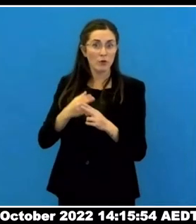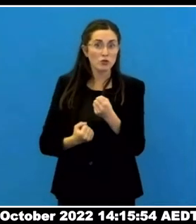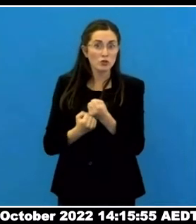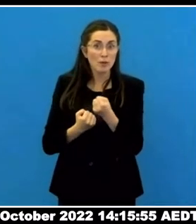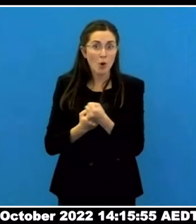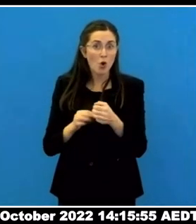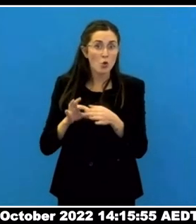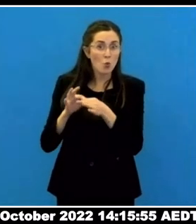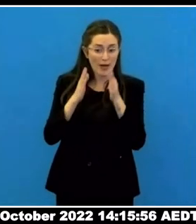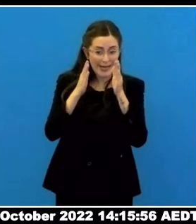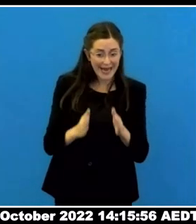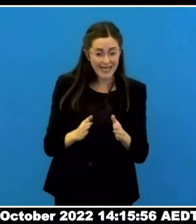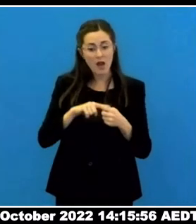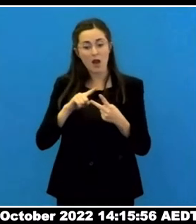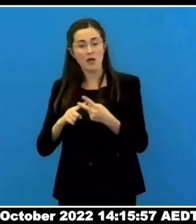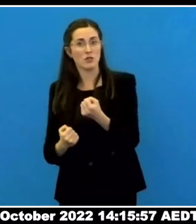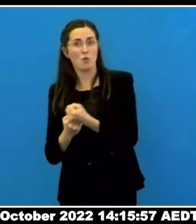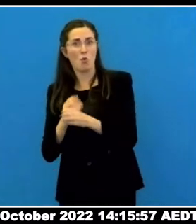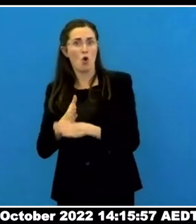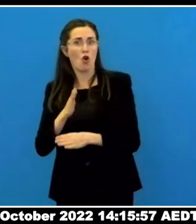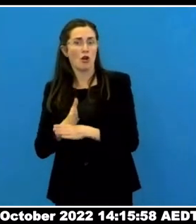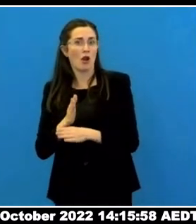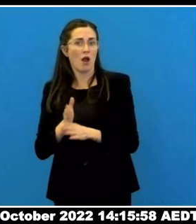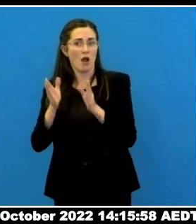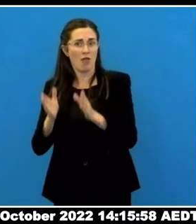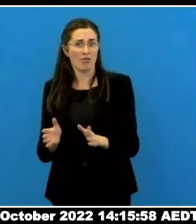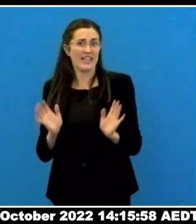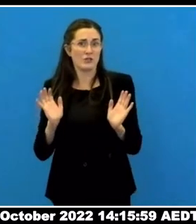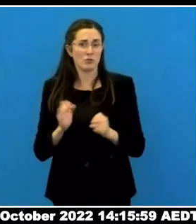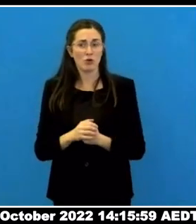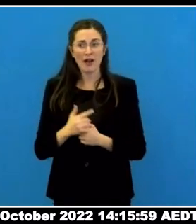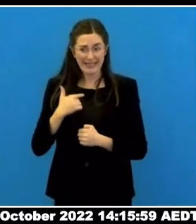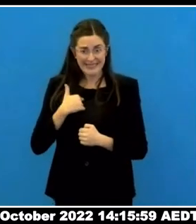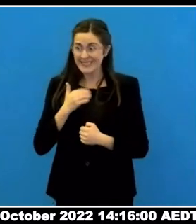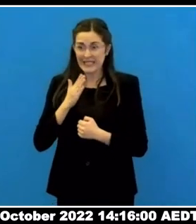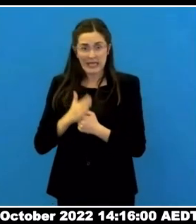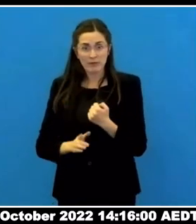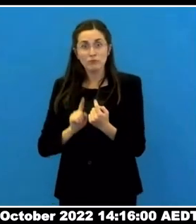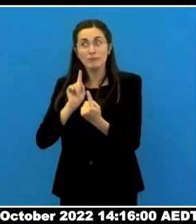and support workers. We never actually met the support coordinator